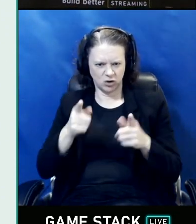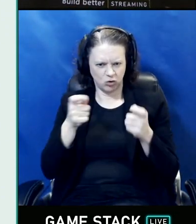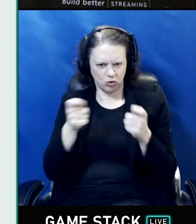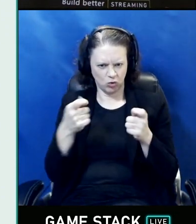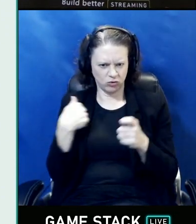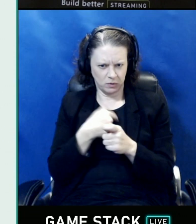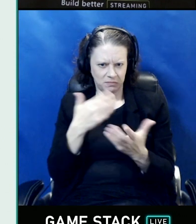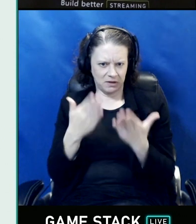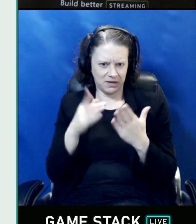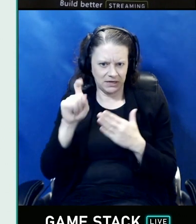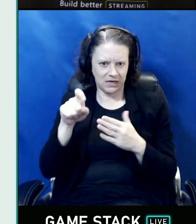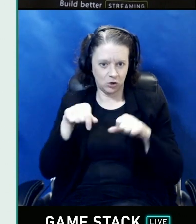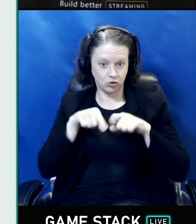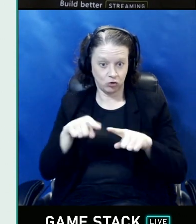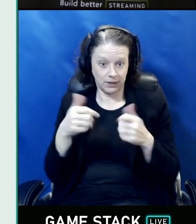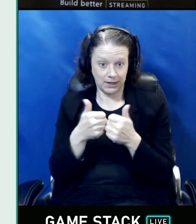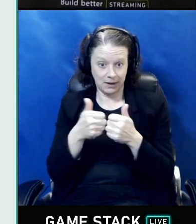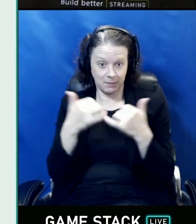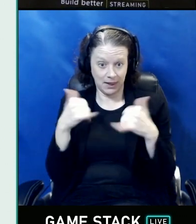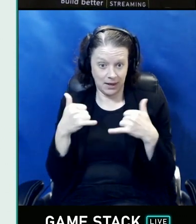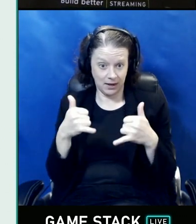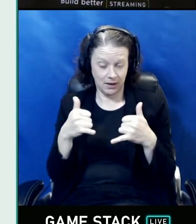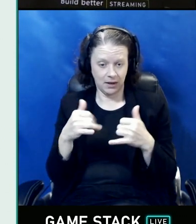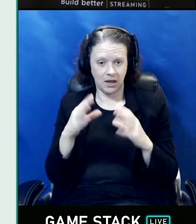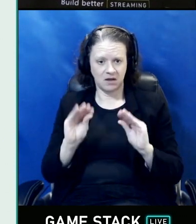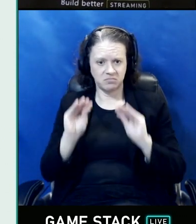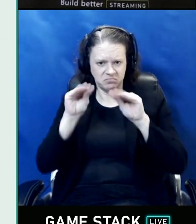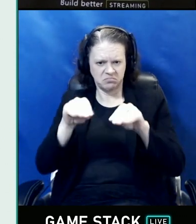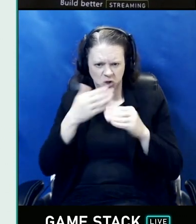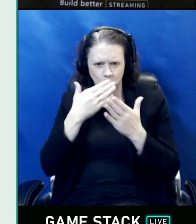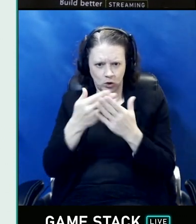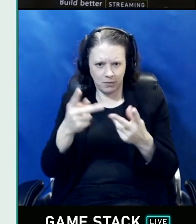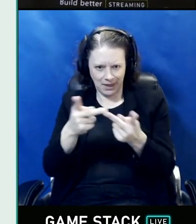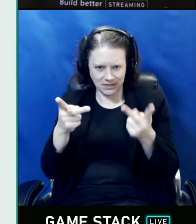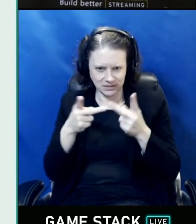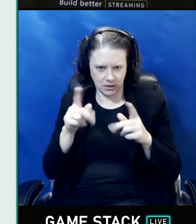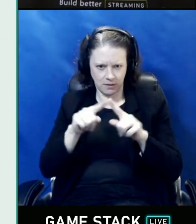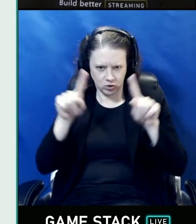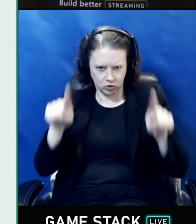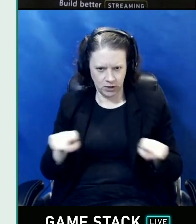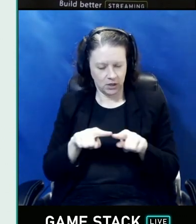good spot for them on the screen. Our general idea was that we would have the primary actions, you know,